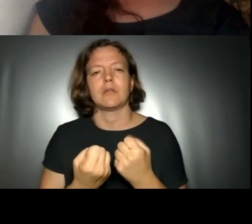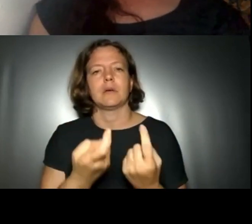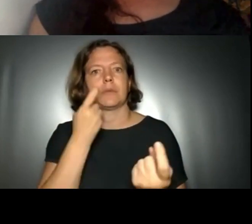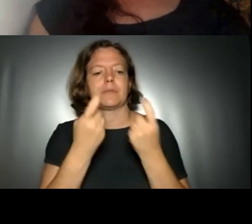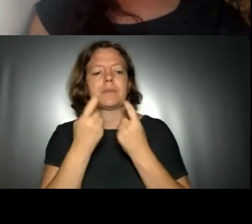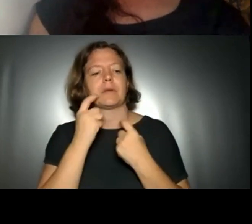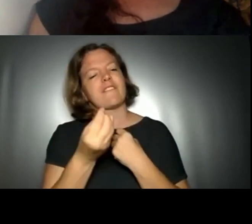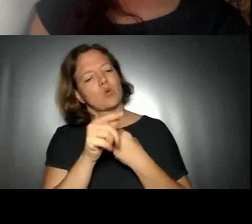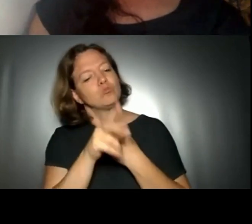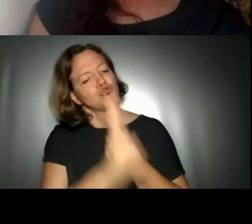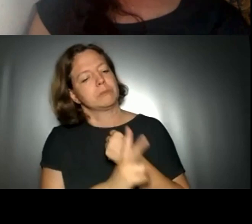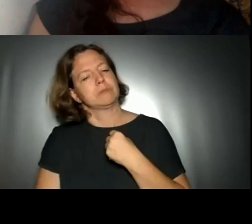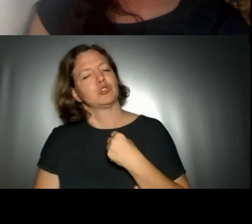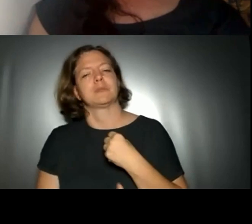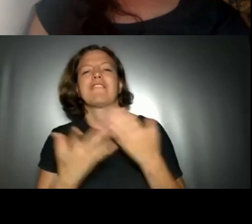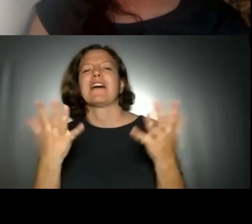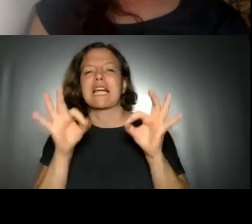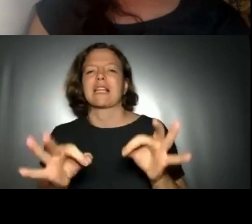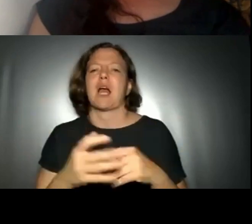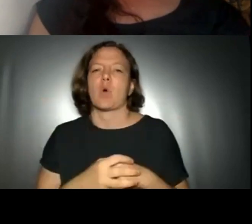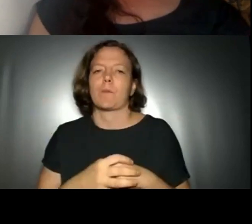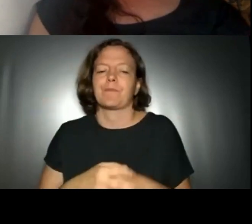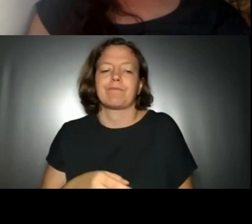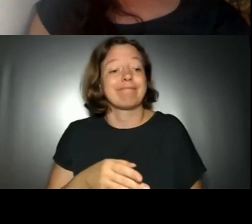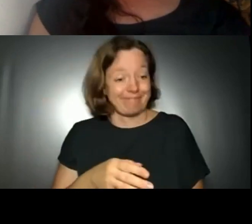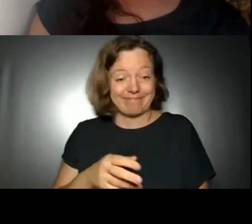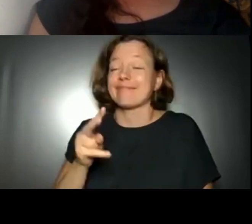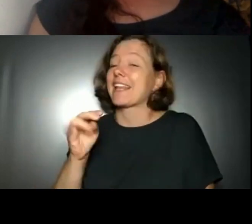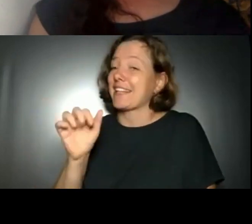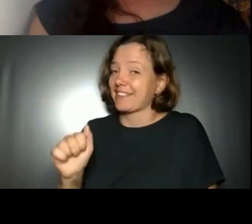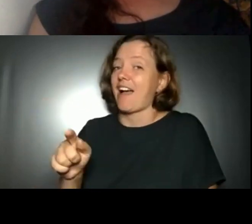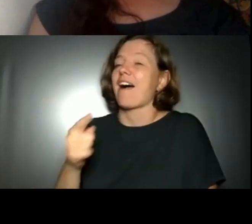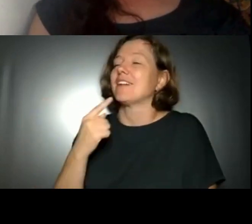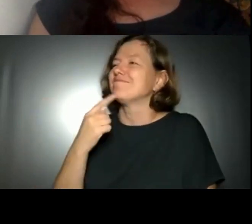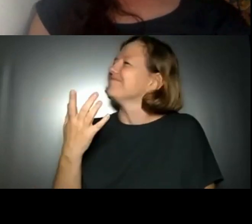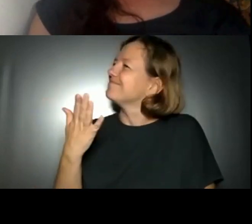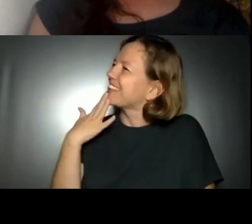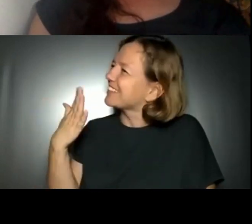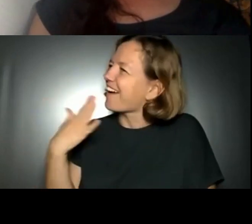Nina Mühlemann: Yes. This is Nina speaking. So, thanks so much for all the compliments in the chat.